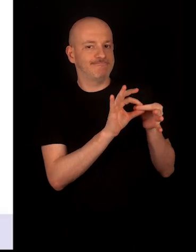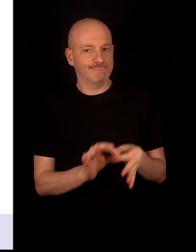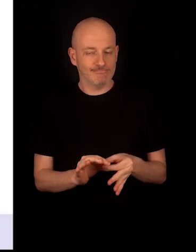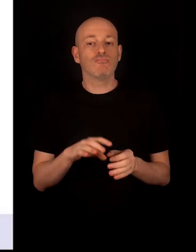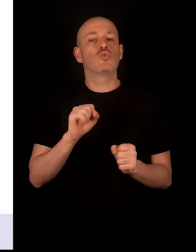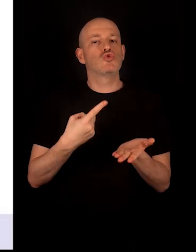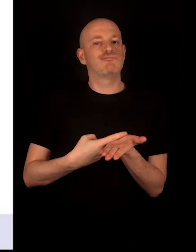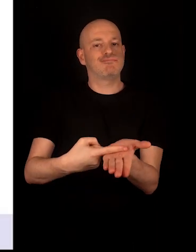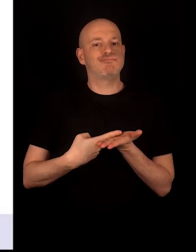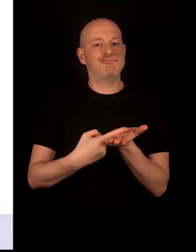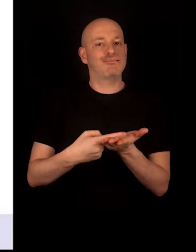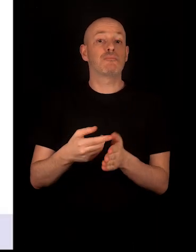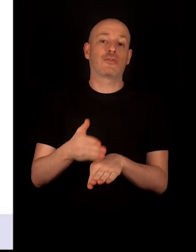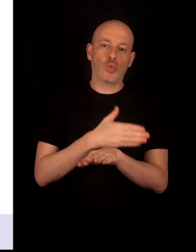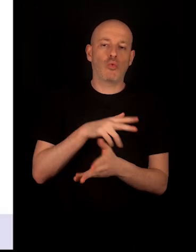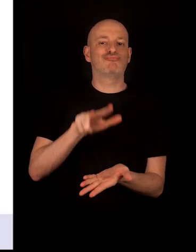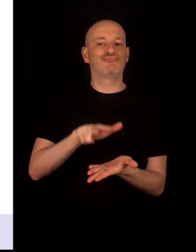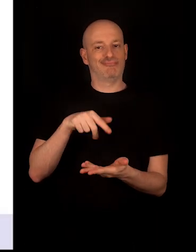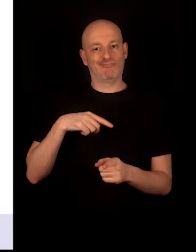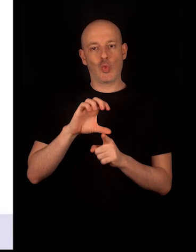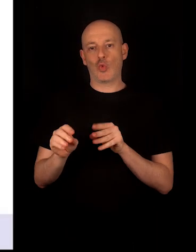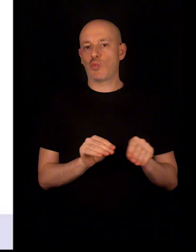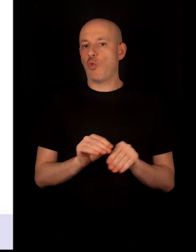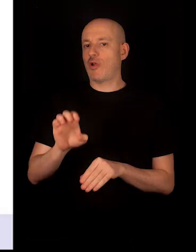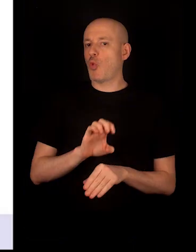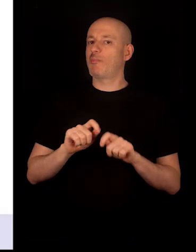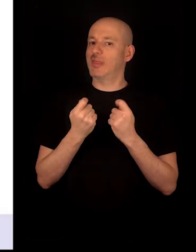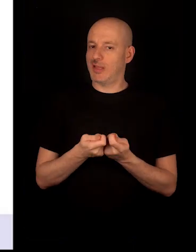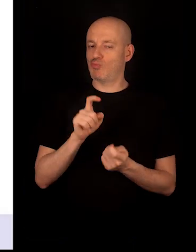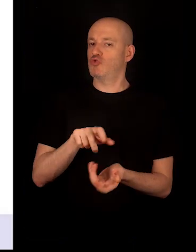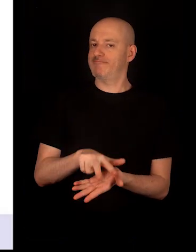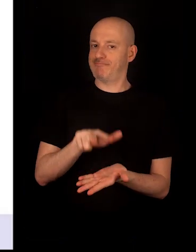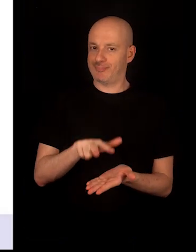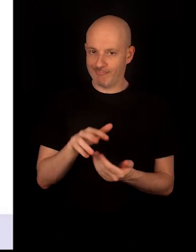and must be discussed in advance and approved by the Culture Moves Europe team.